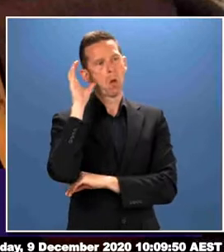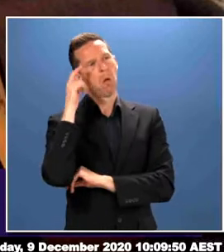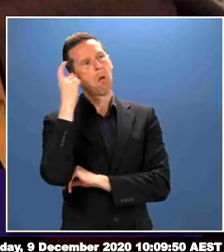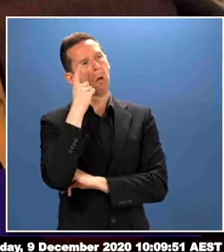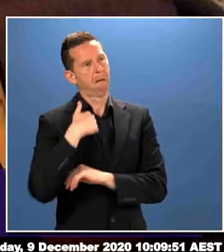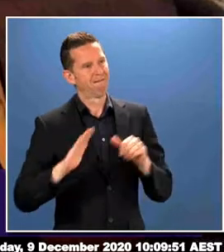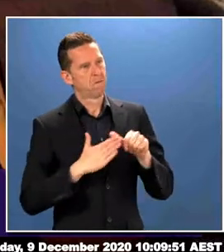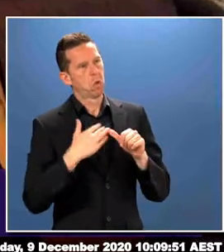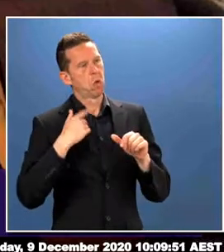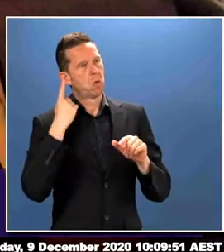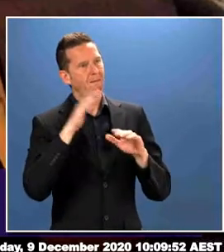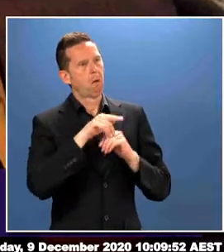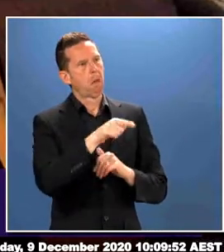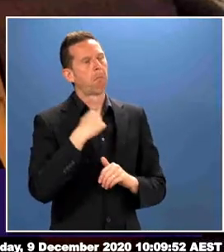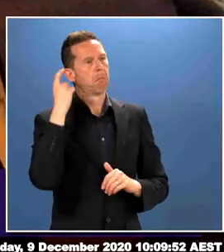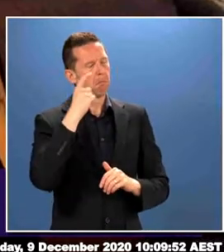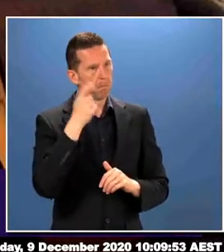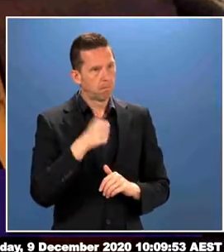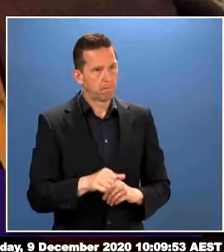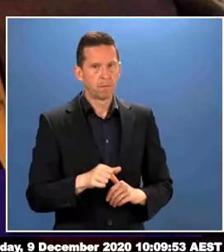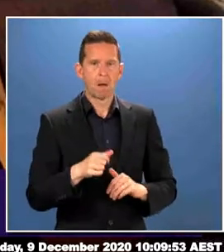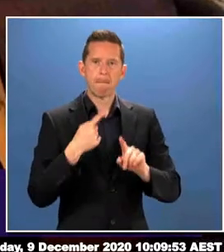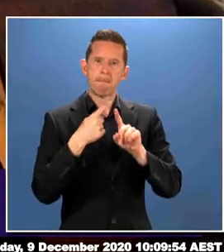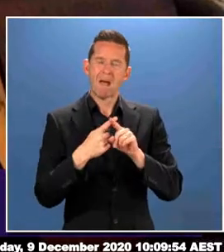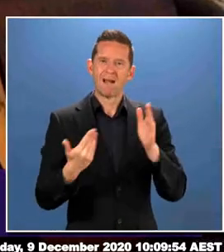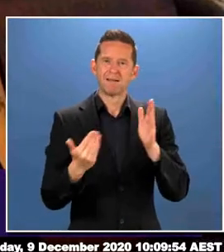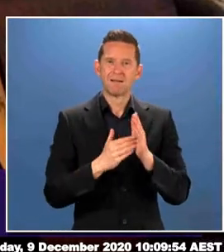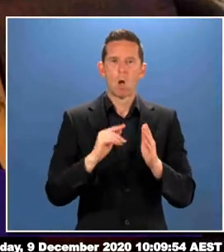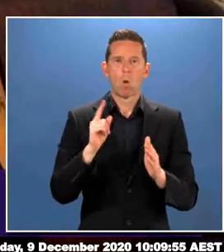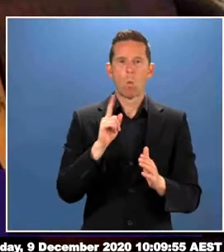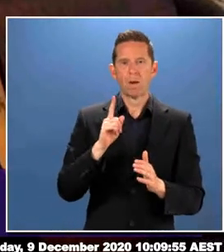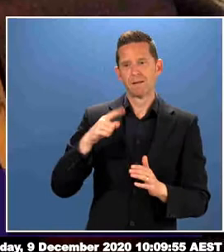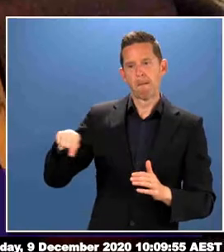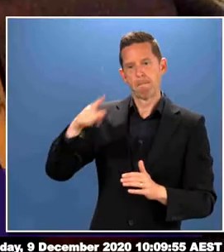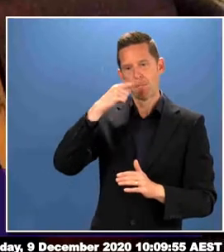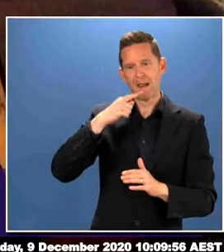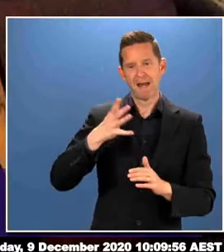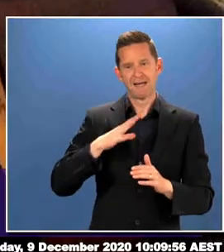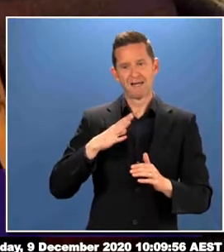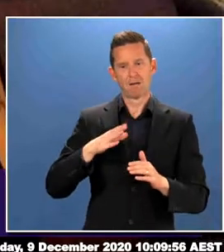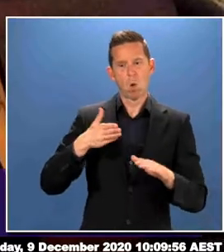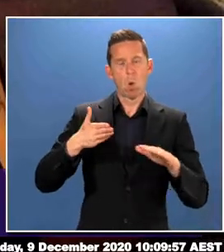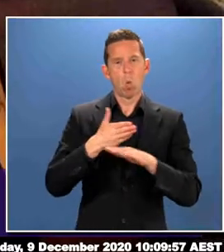example, one young person said: We need career paths to put us in positions of power and authority to enact change, to create a more